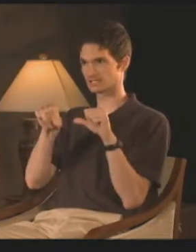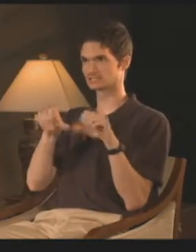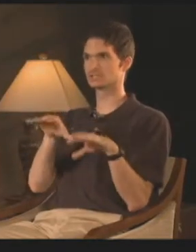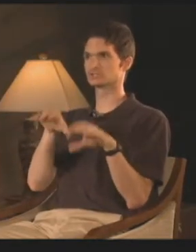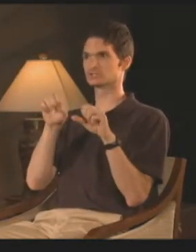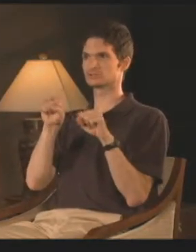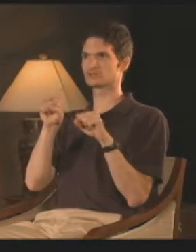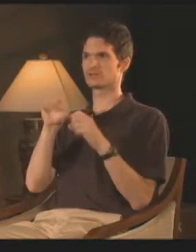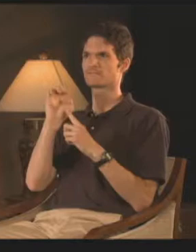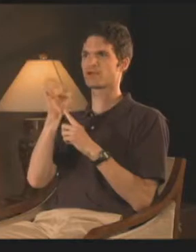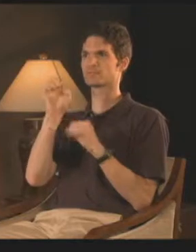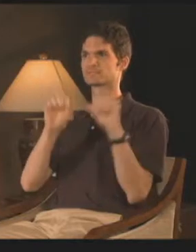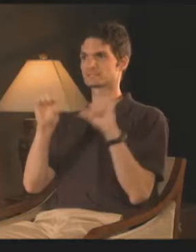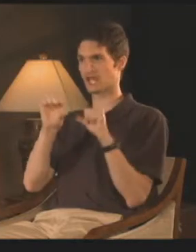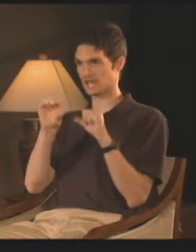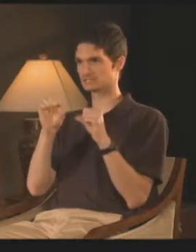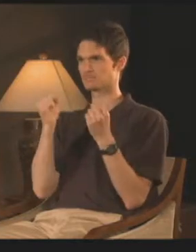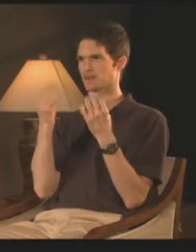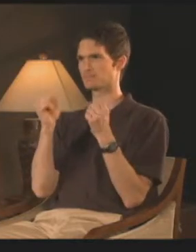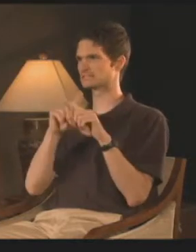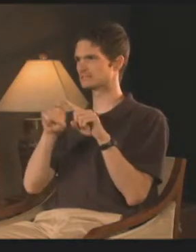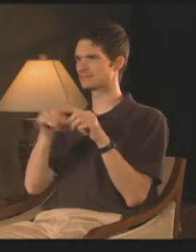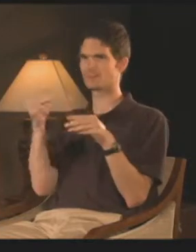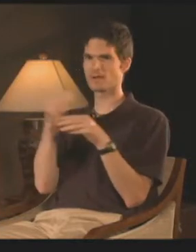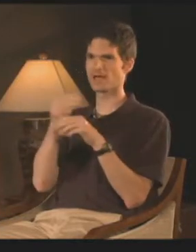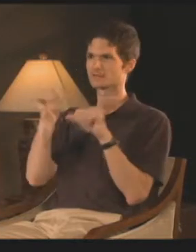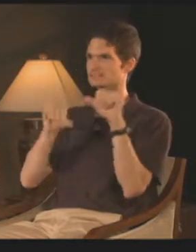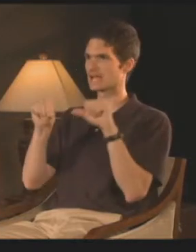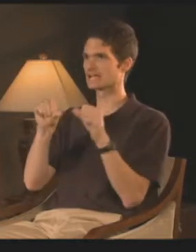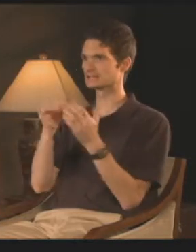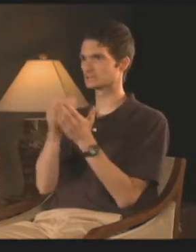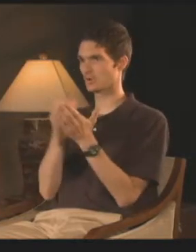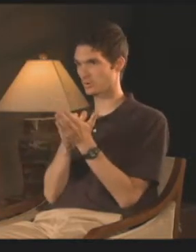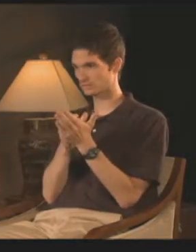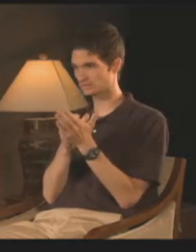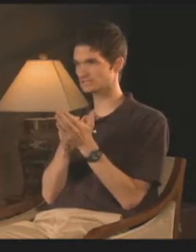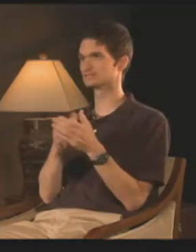I took courses in environmental science, which included other courses in the science and mathematic